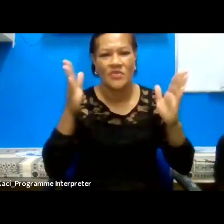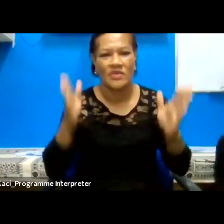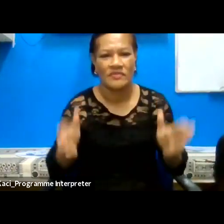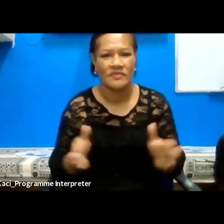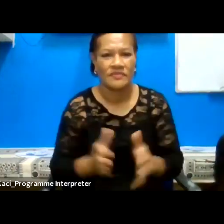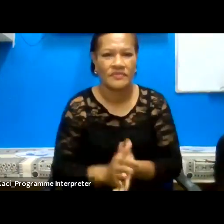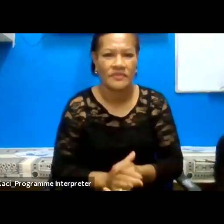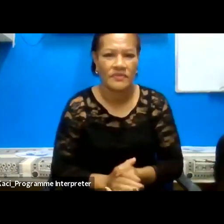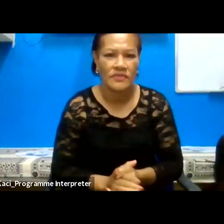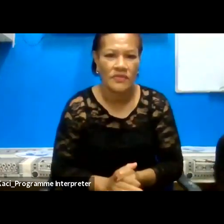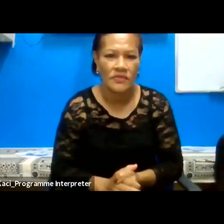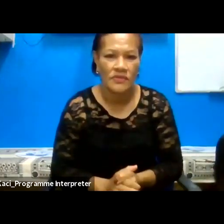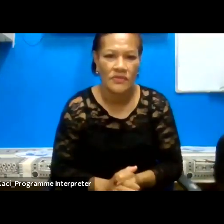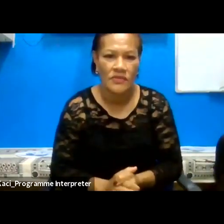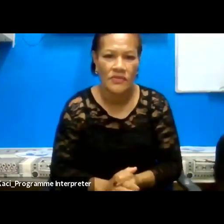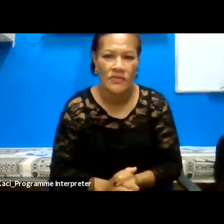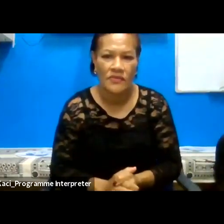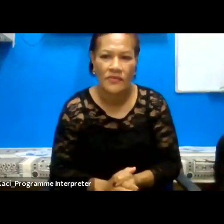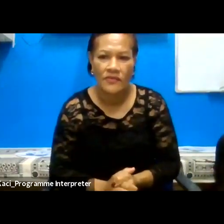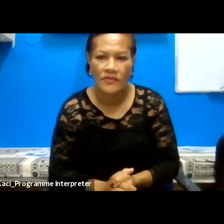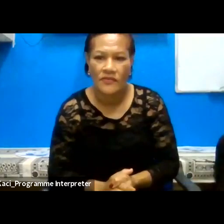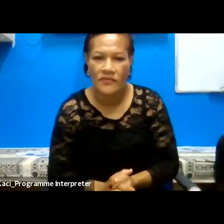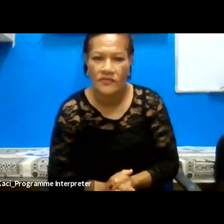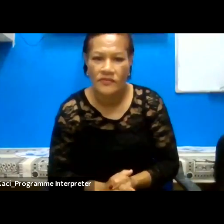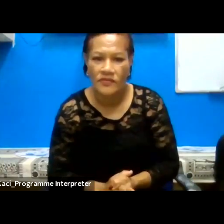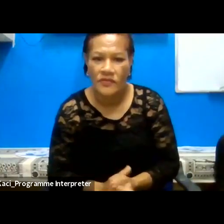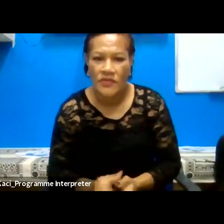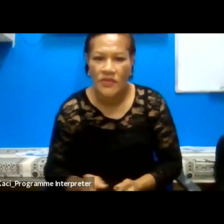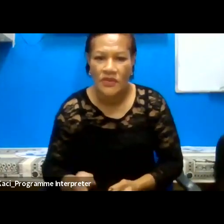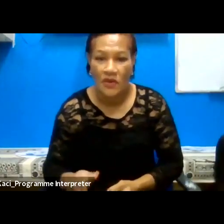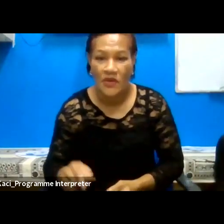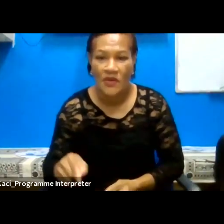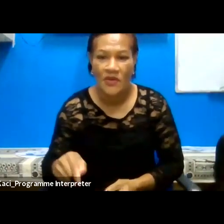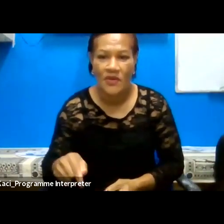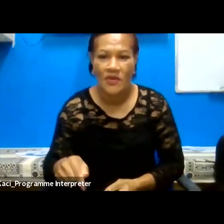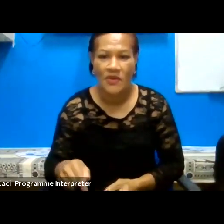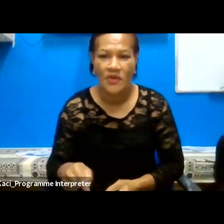to elaborate more and